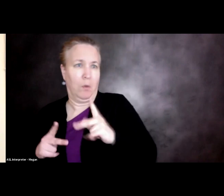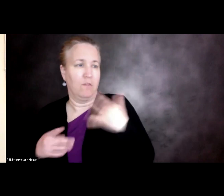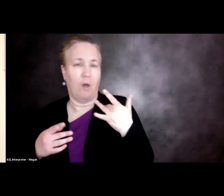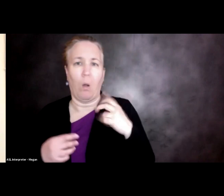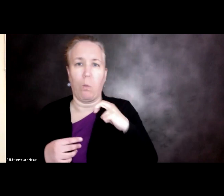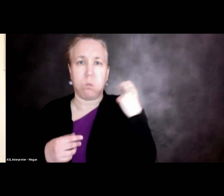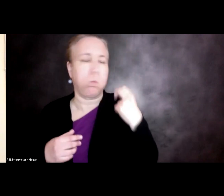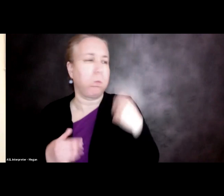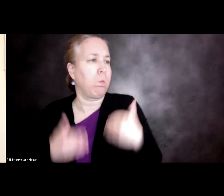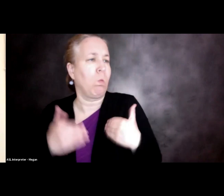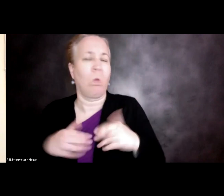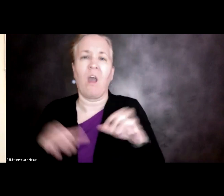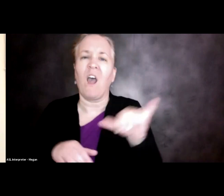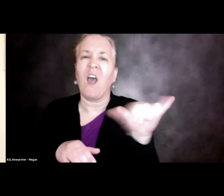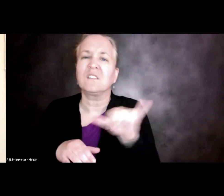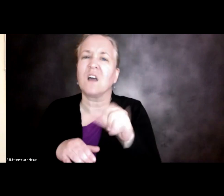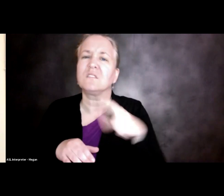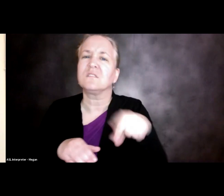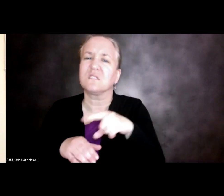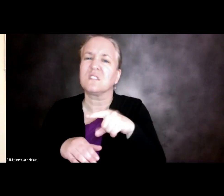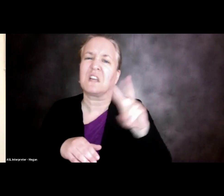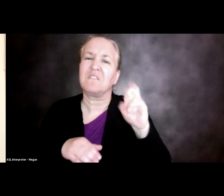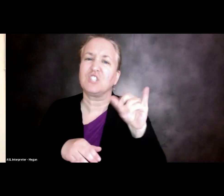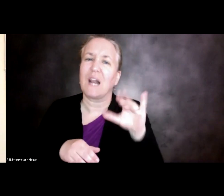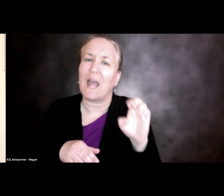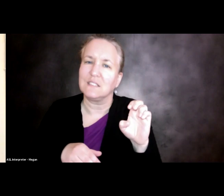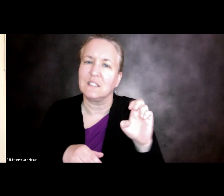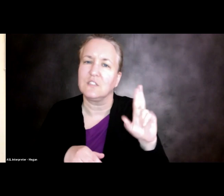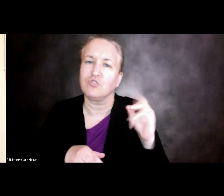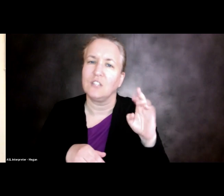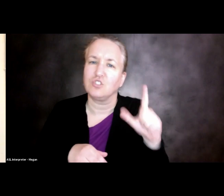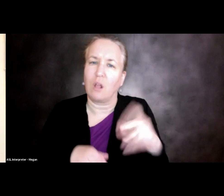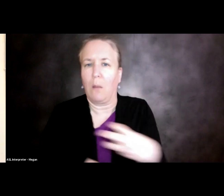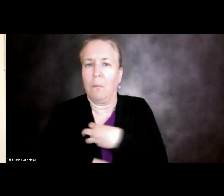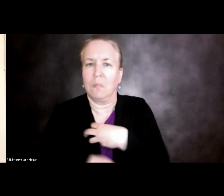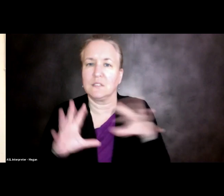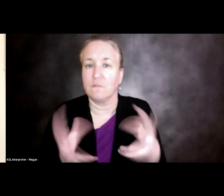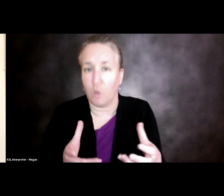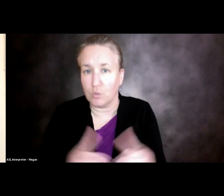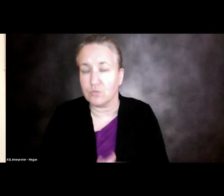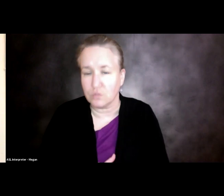to act as a ubiquitous vigilante racial policing force.